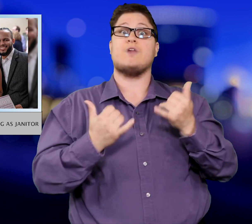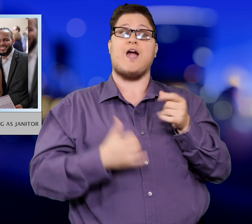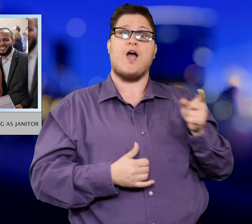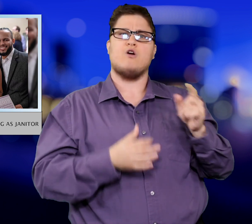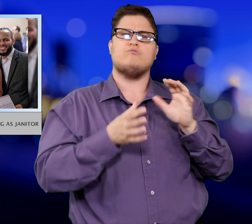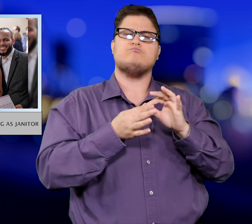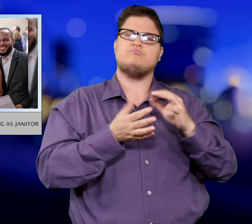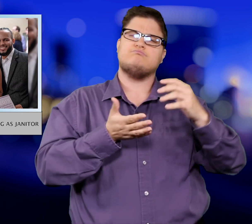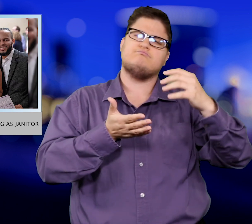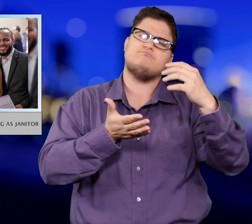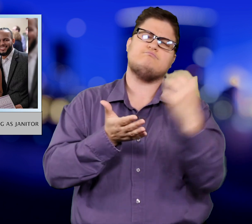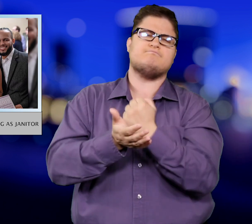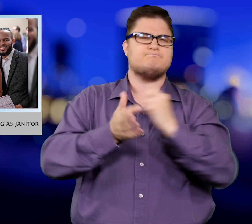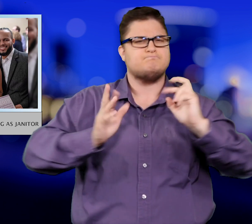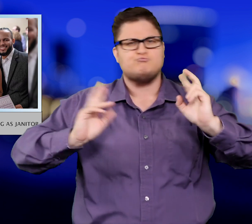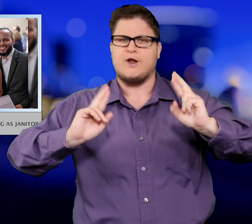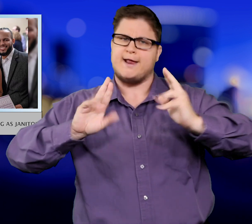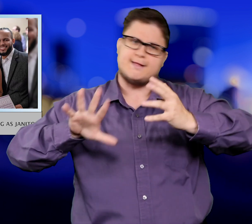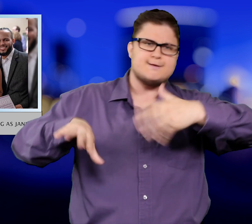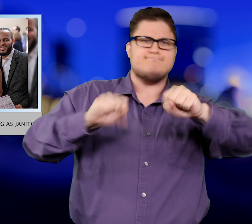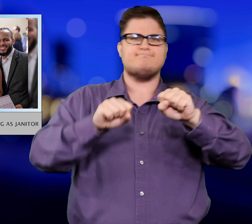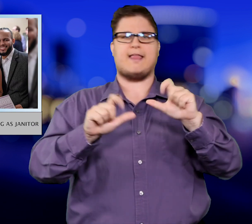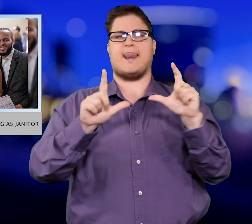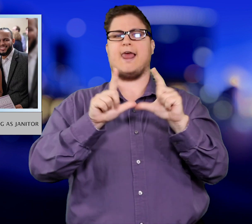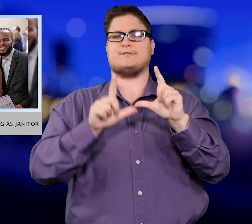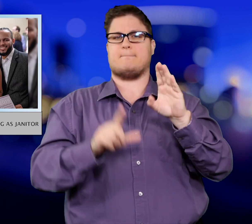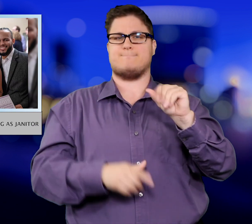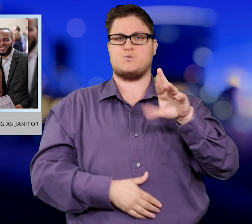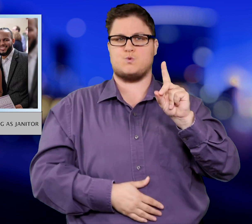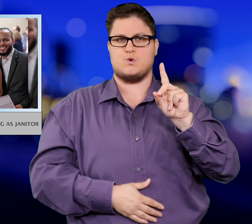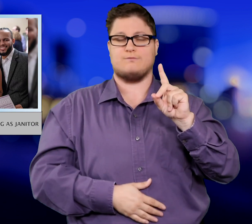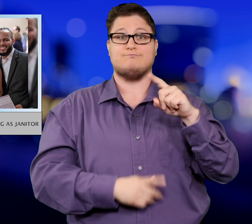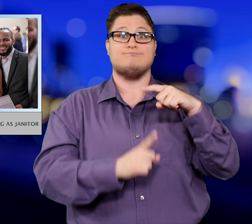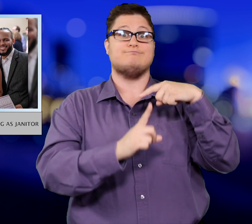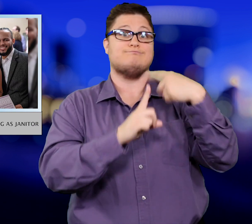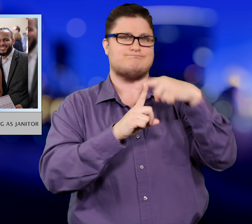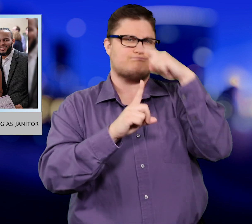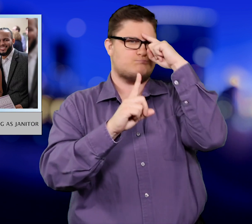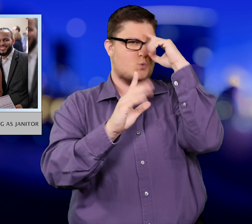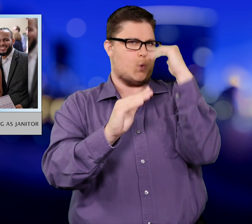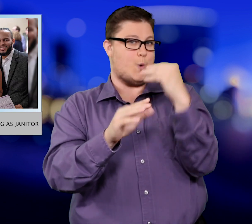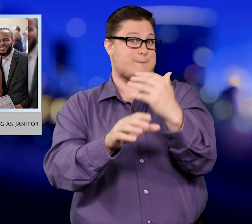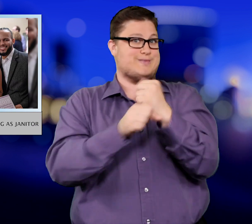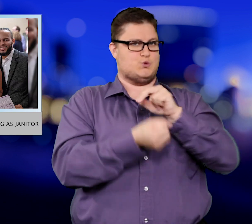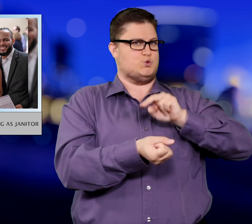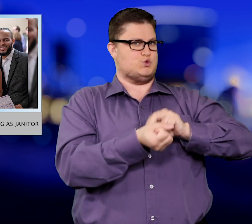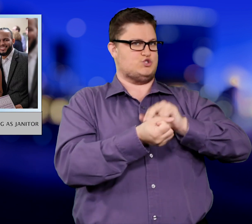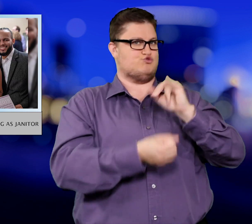Now Baez says he's getting ready to take his licensing boards and hopes to get a nursing